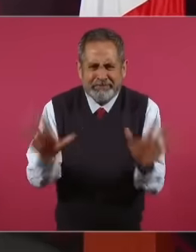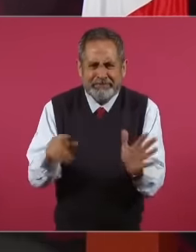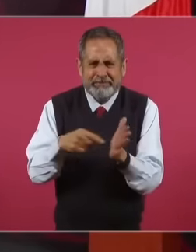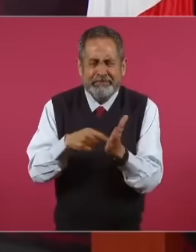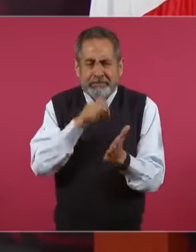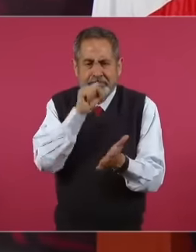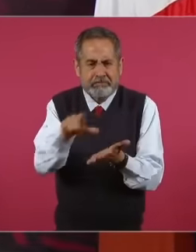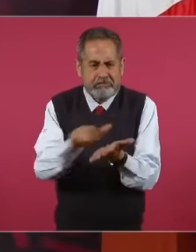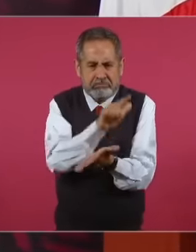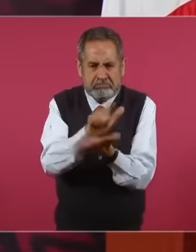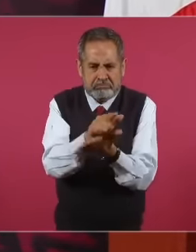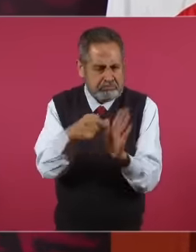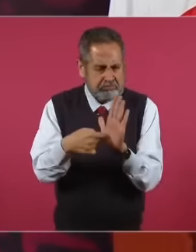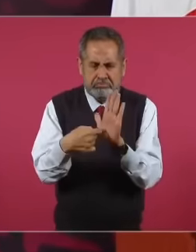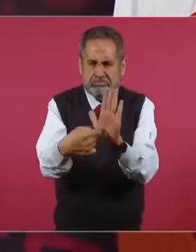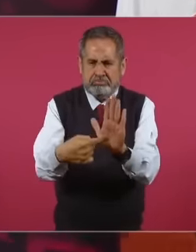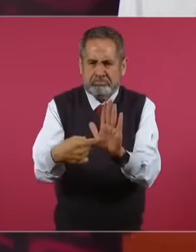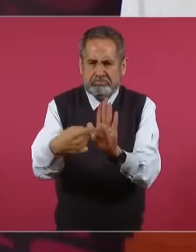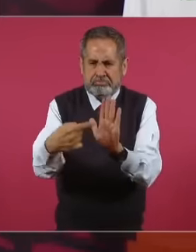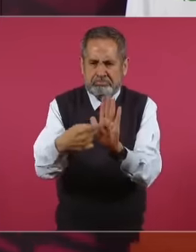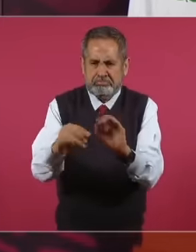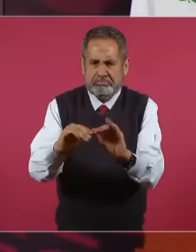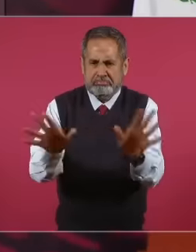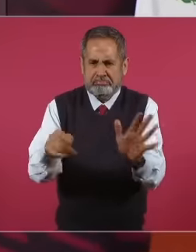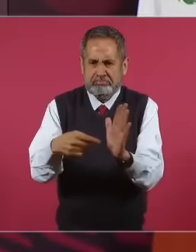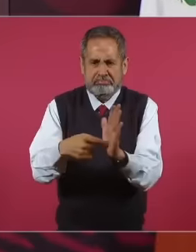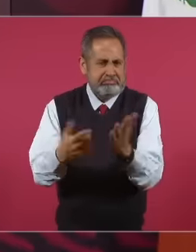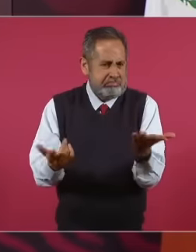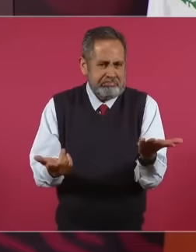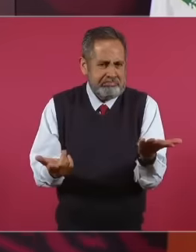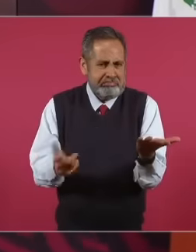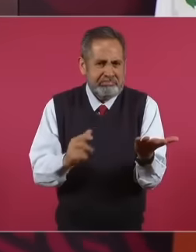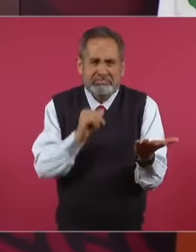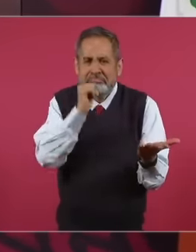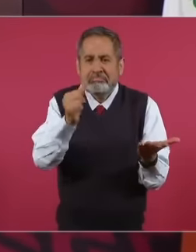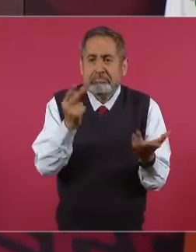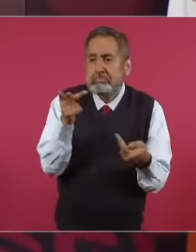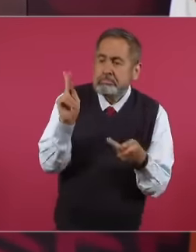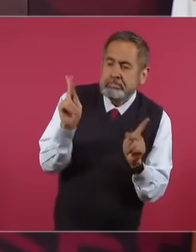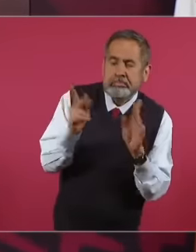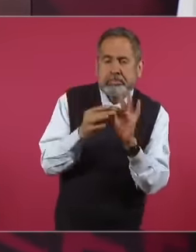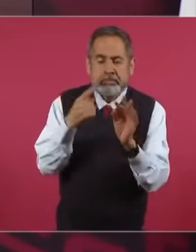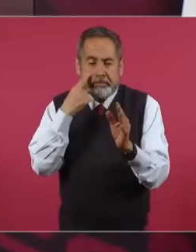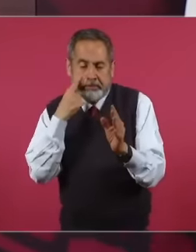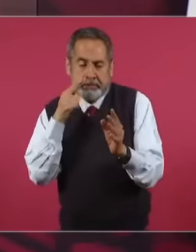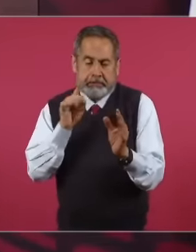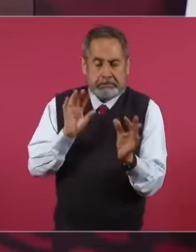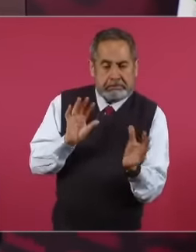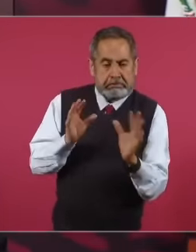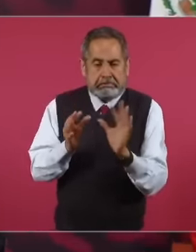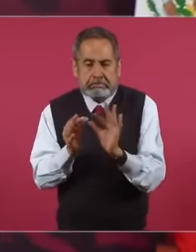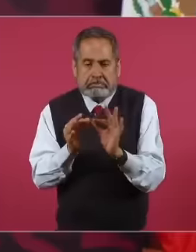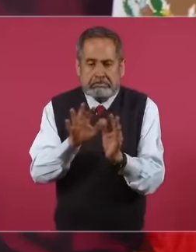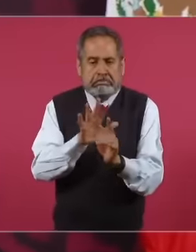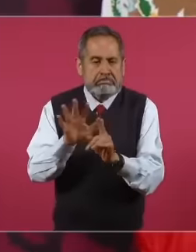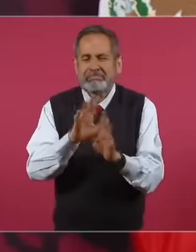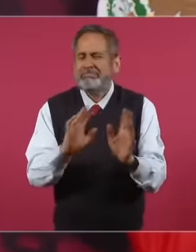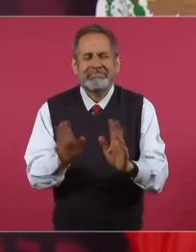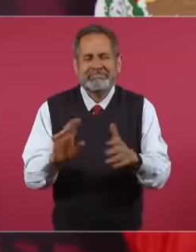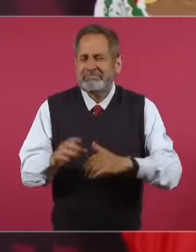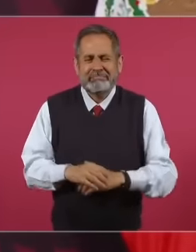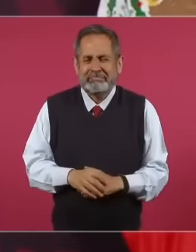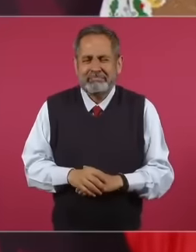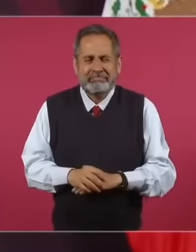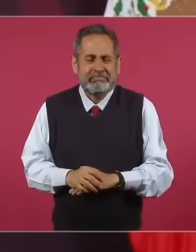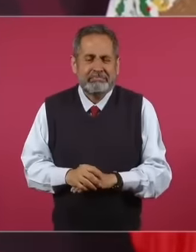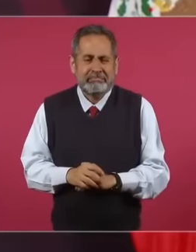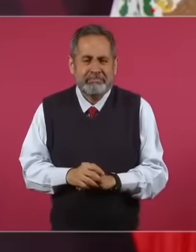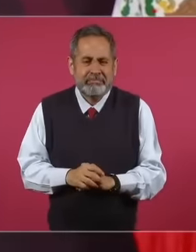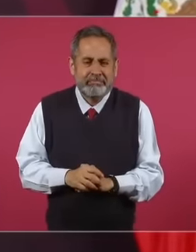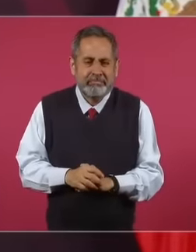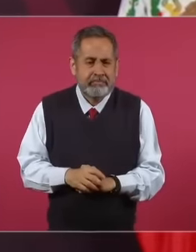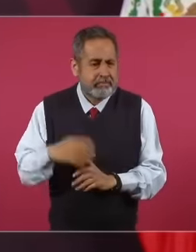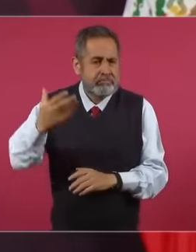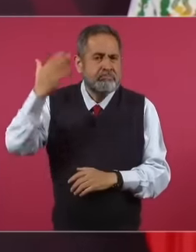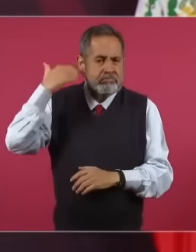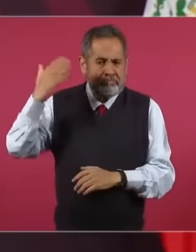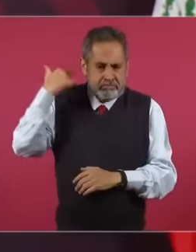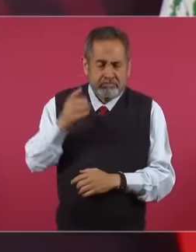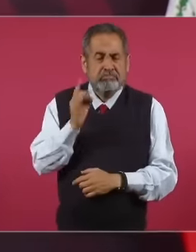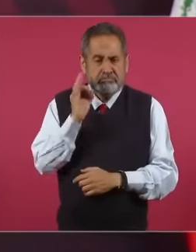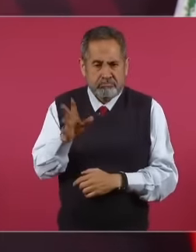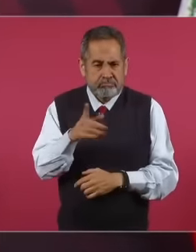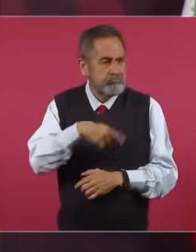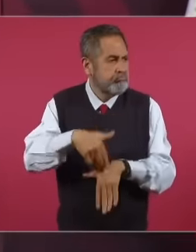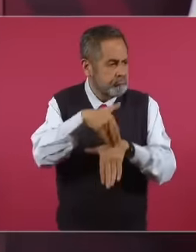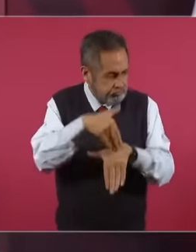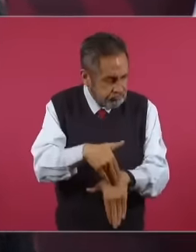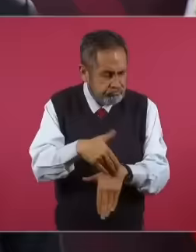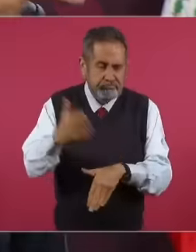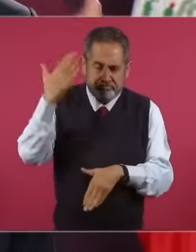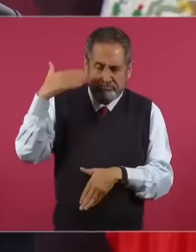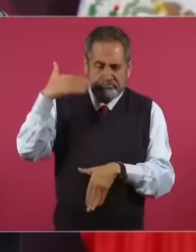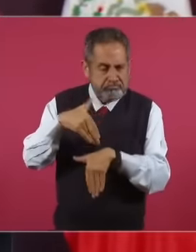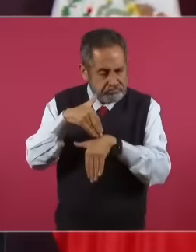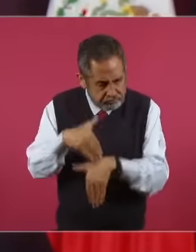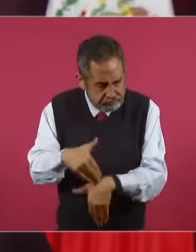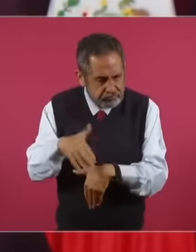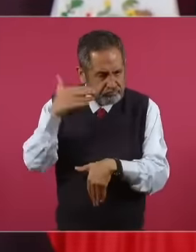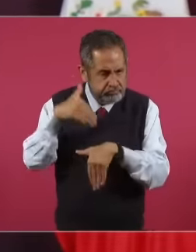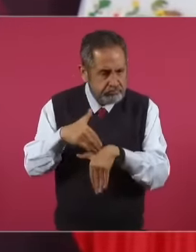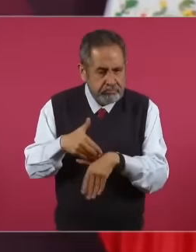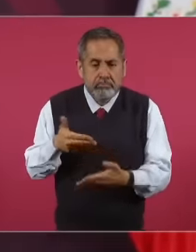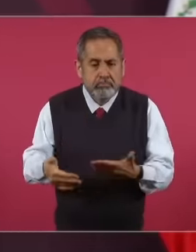matter, it has already been applied that way in previous elections. Why